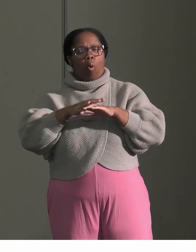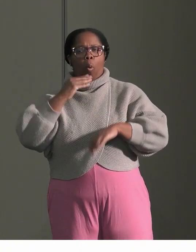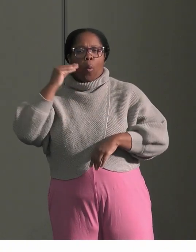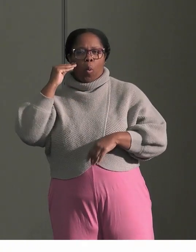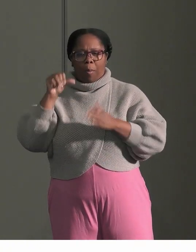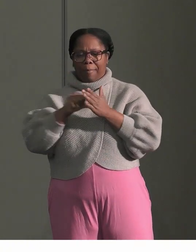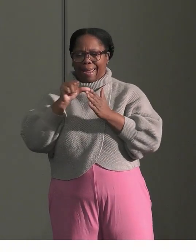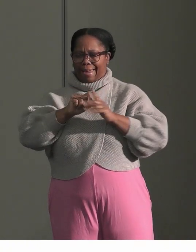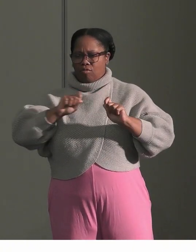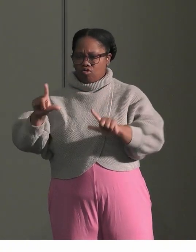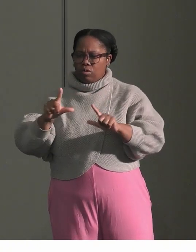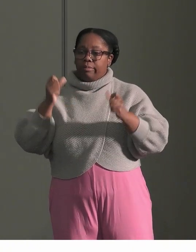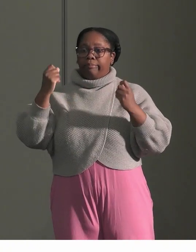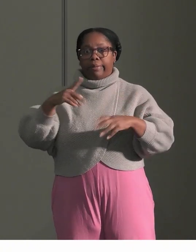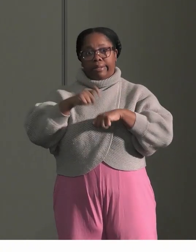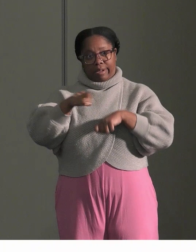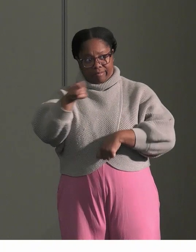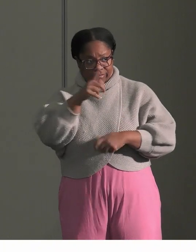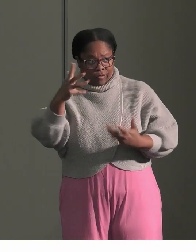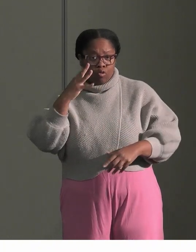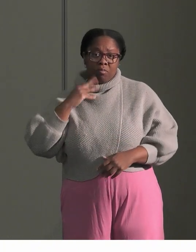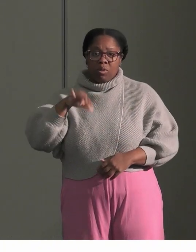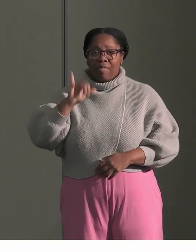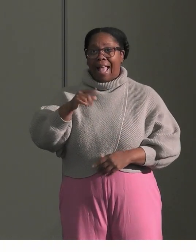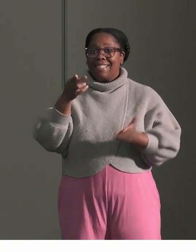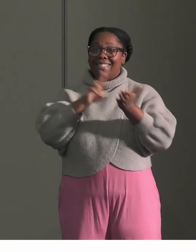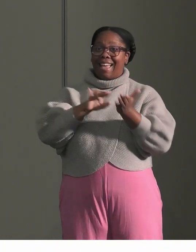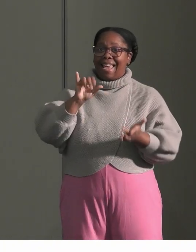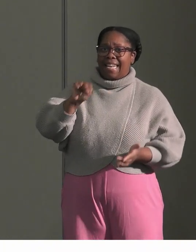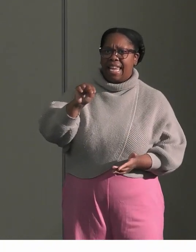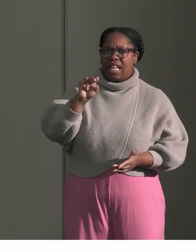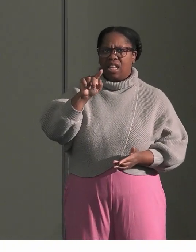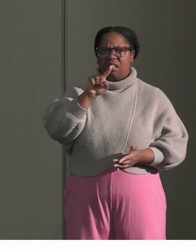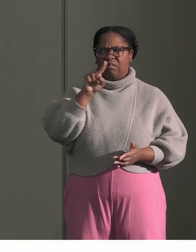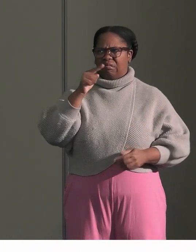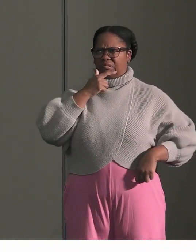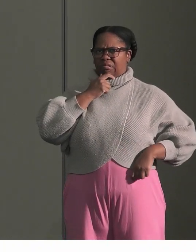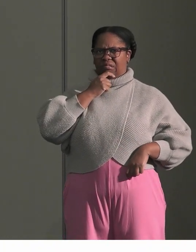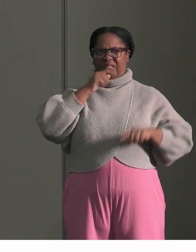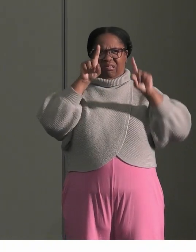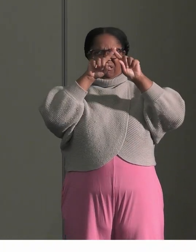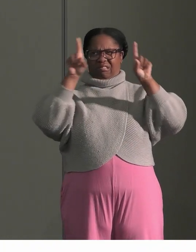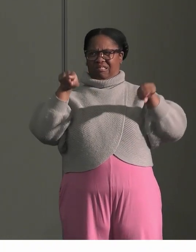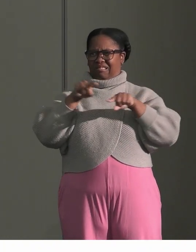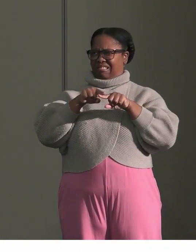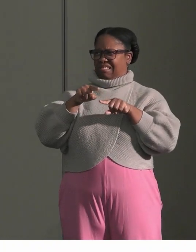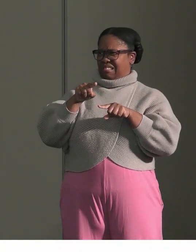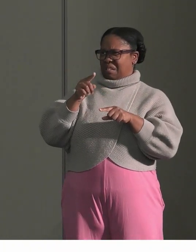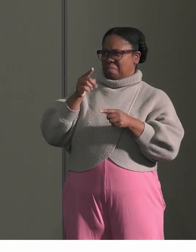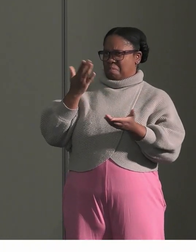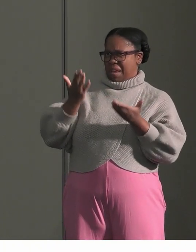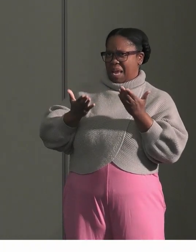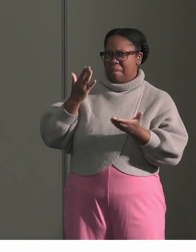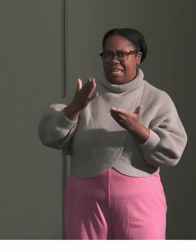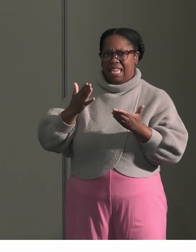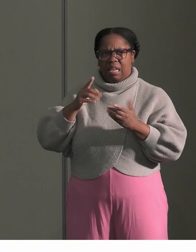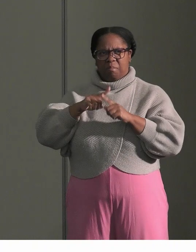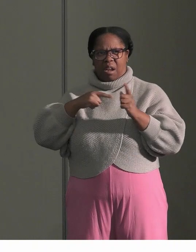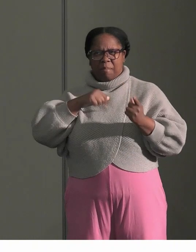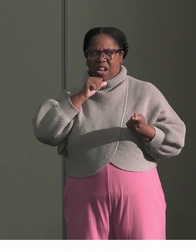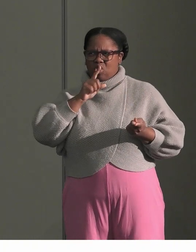have we been on a website you see sign-in. Maybe I click it I will get to sign-up I'm not sure.